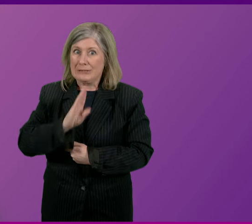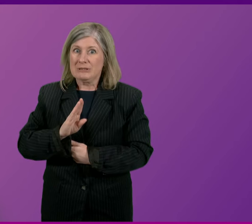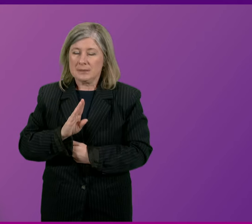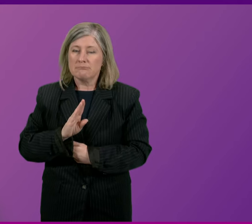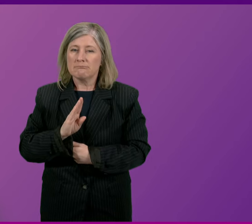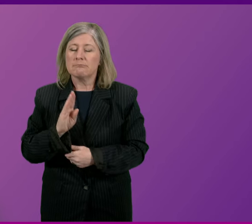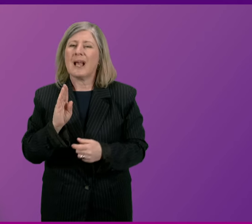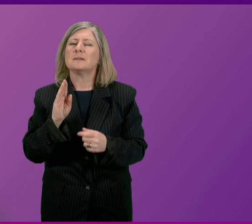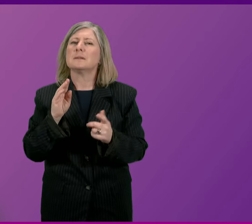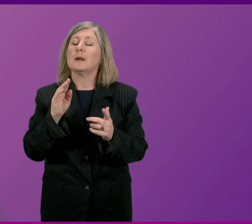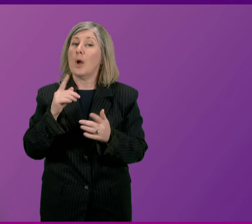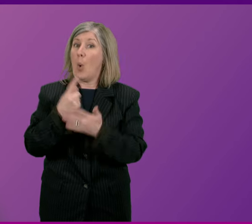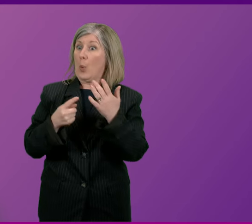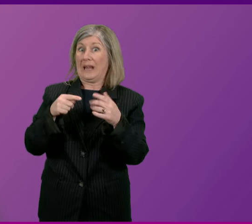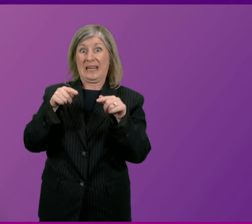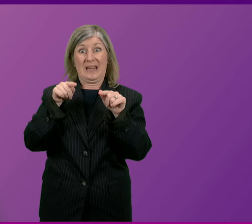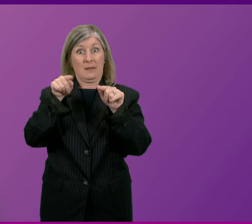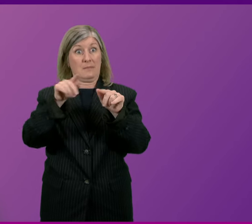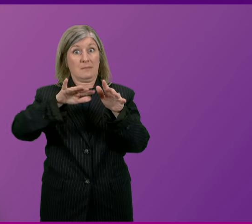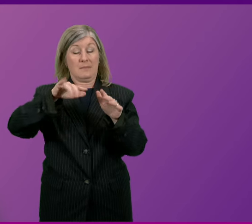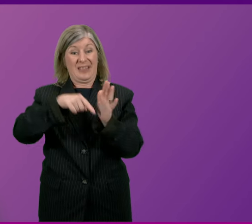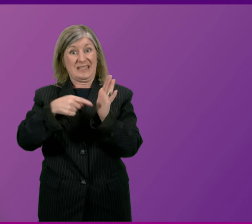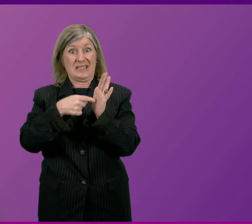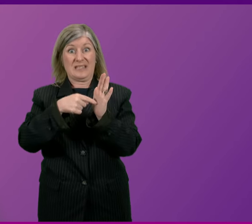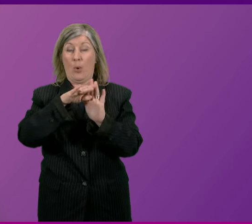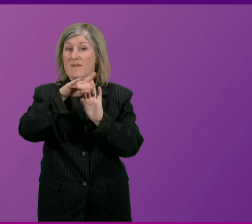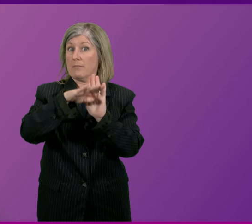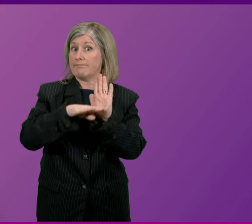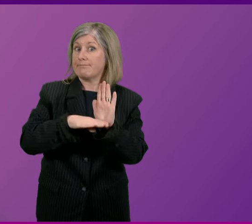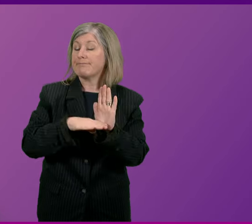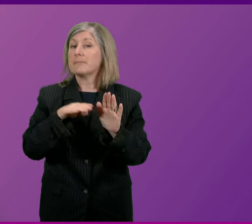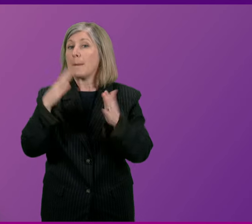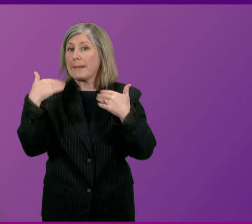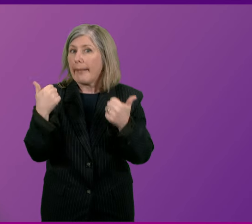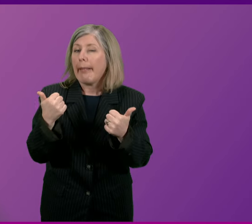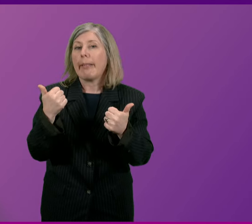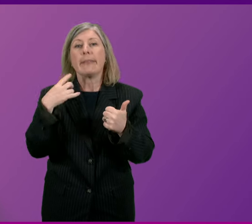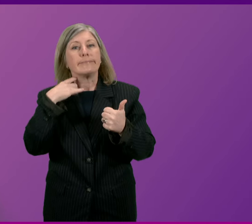applies not just in this policy area but in a variety of such areas. The Cabinet